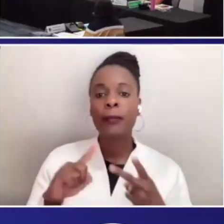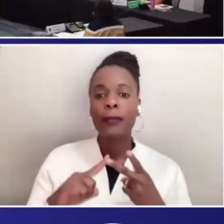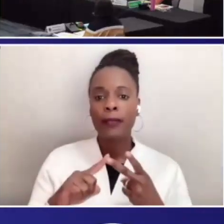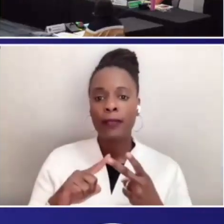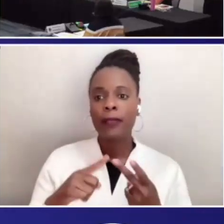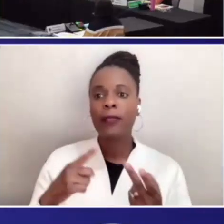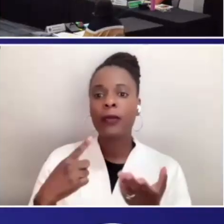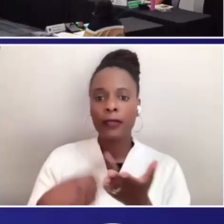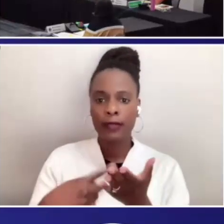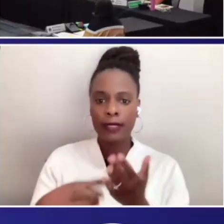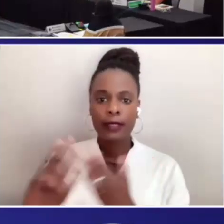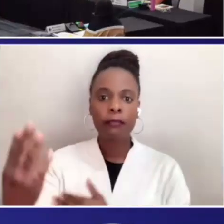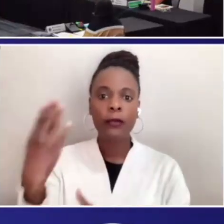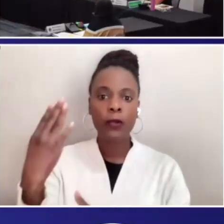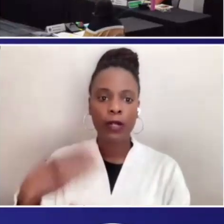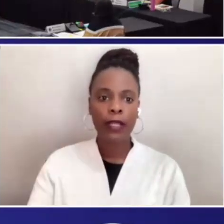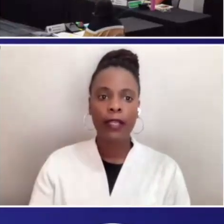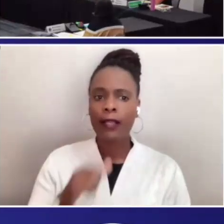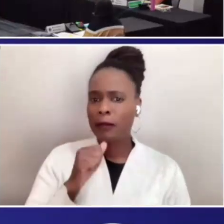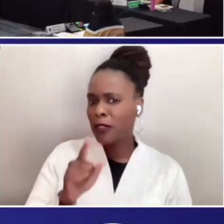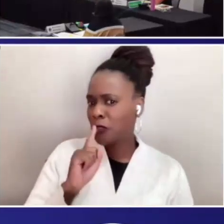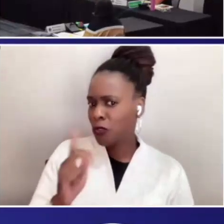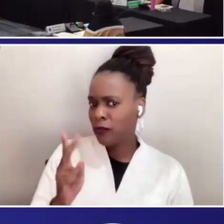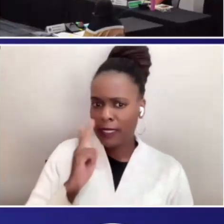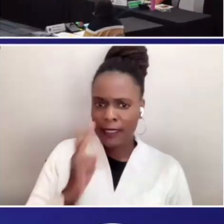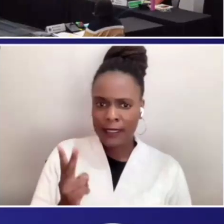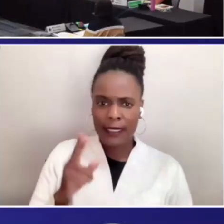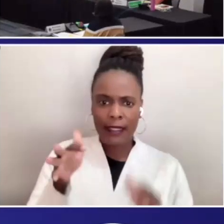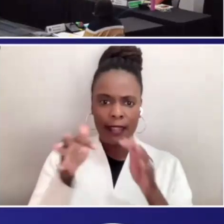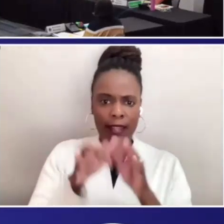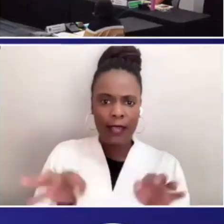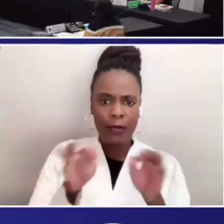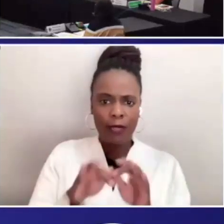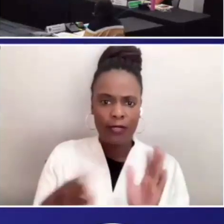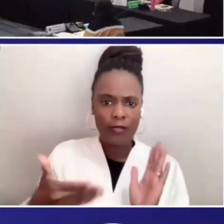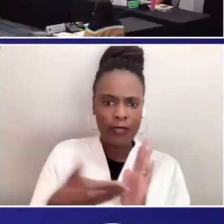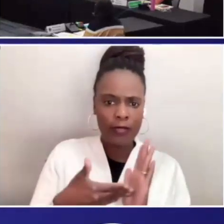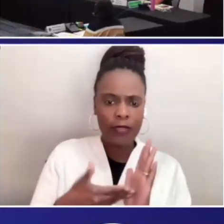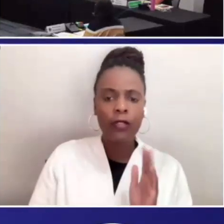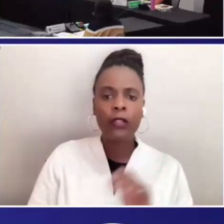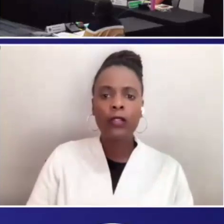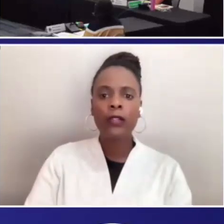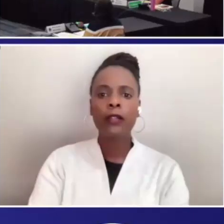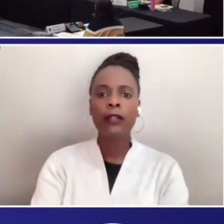morning, that I'm not sure that I see in the language is the idea that once the